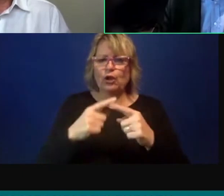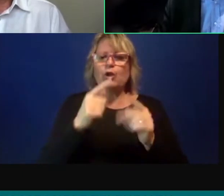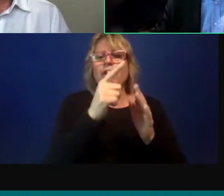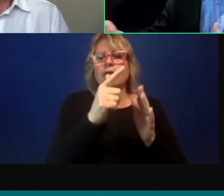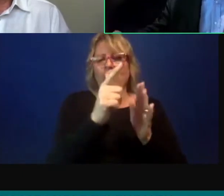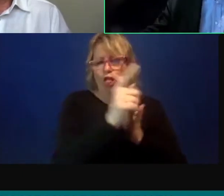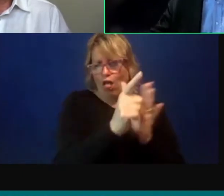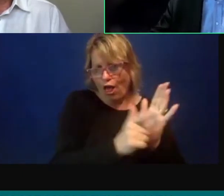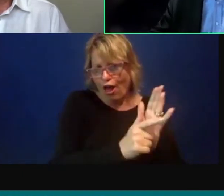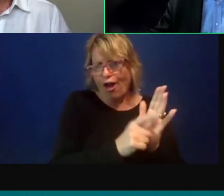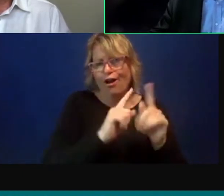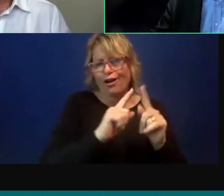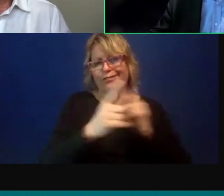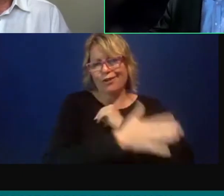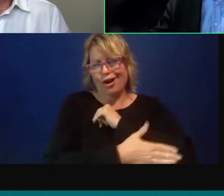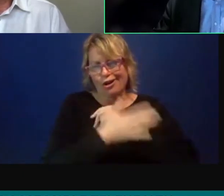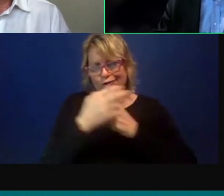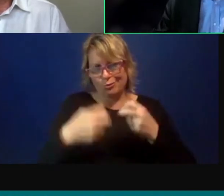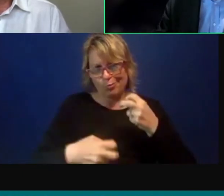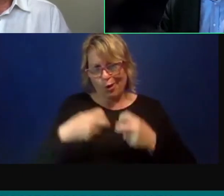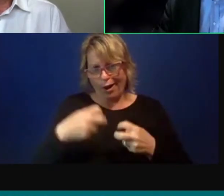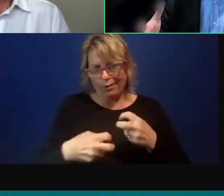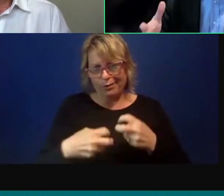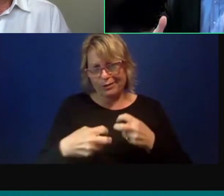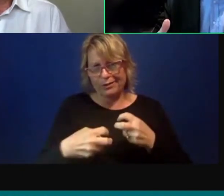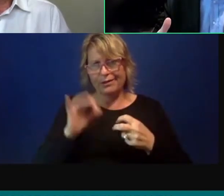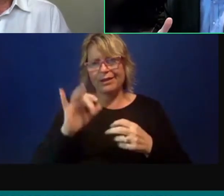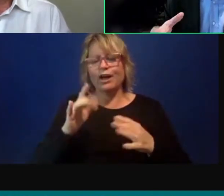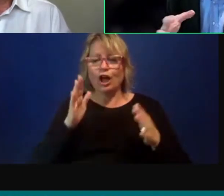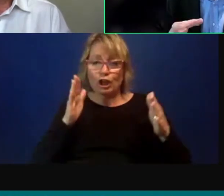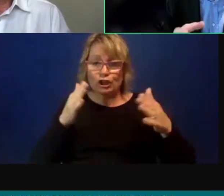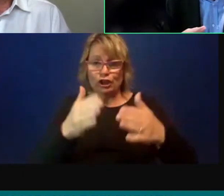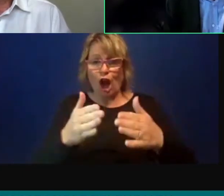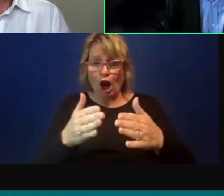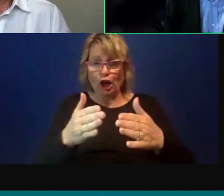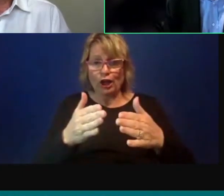different country problems with it. And then his target market area was very, very limited,